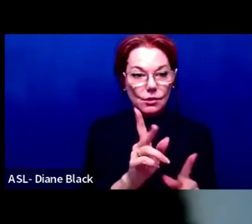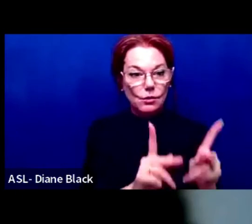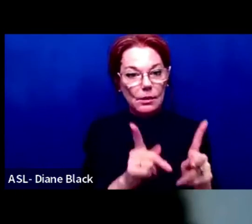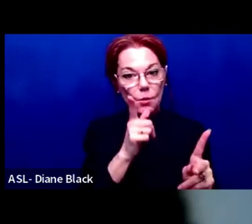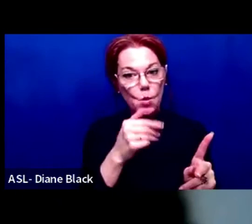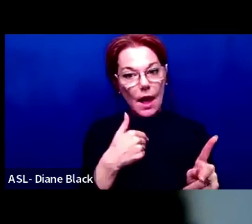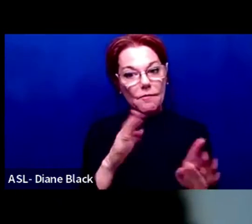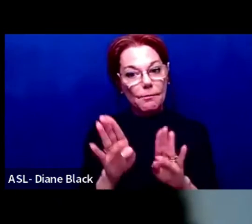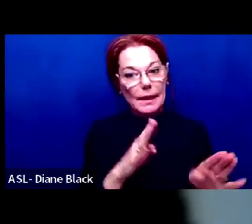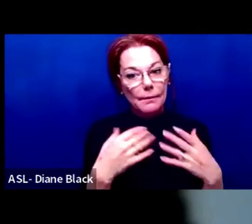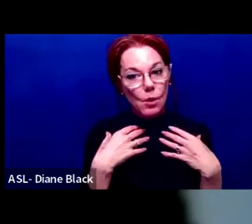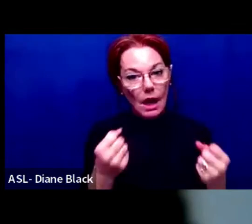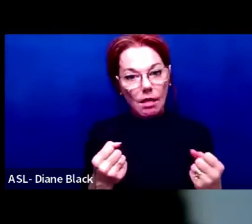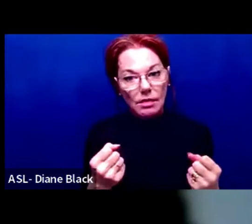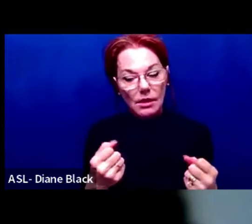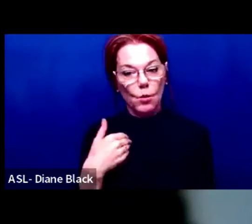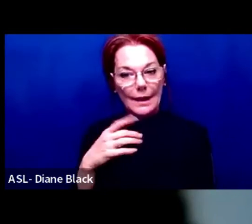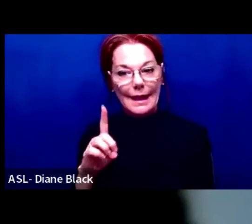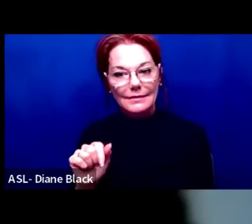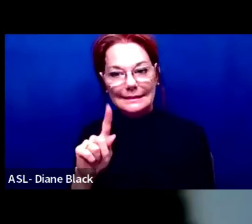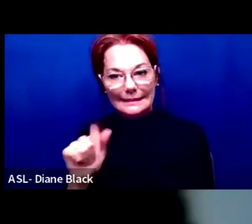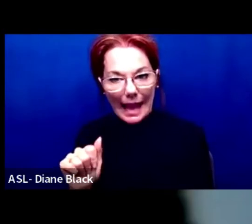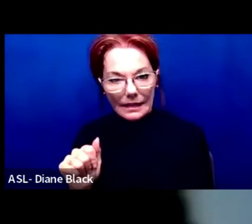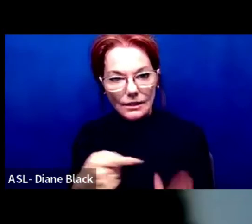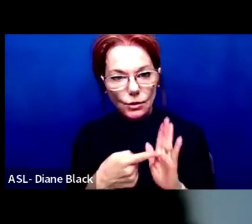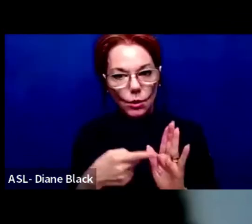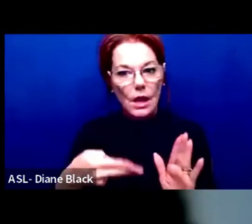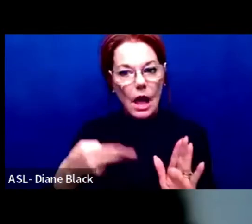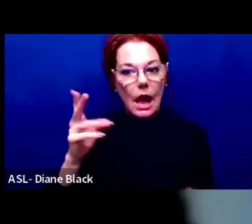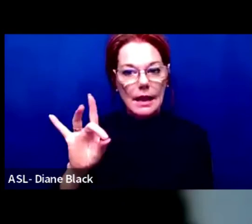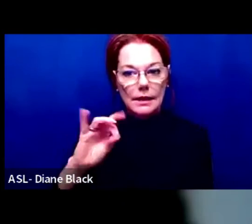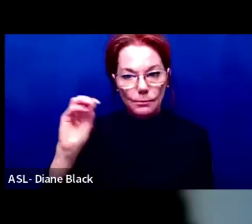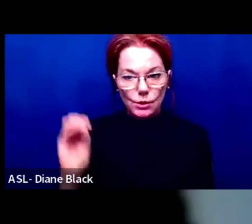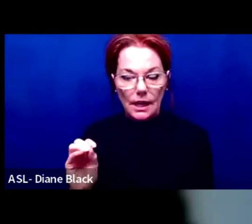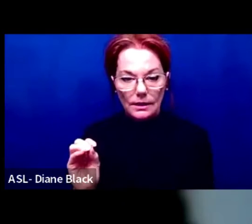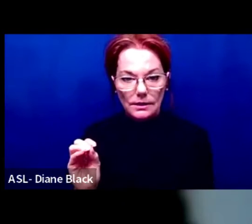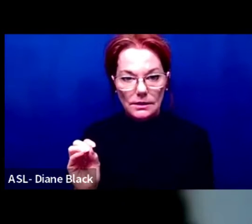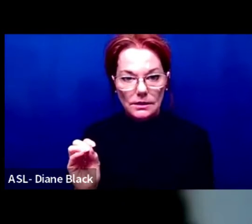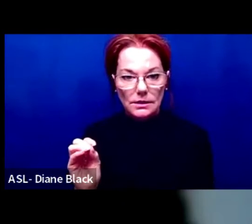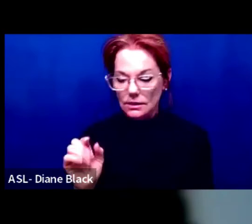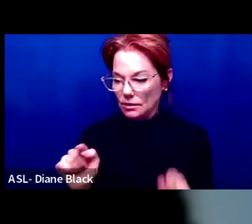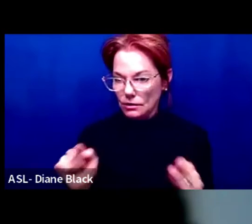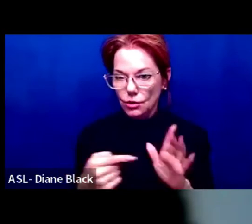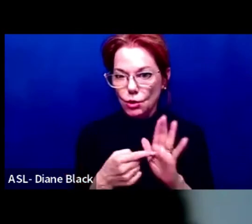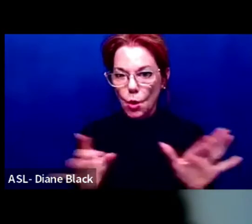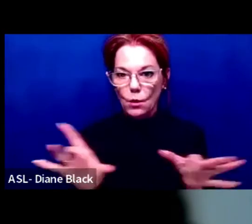data is as high as 80%, in terms of that correlation between those who have brain injury who